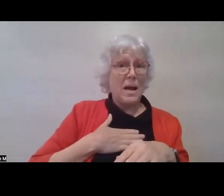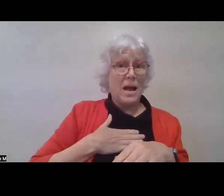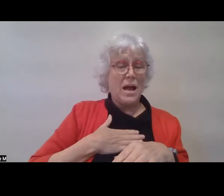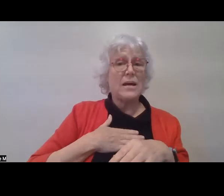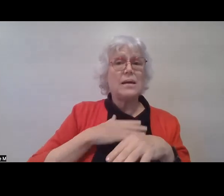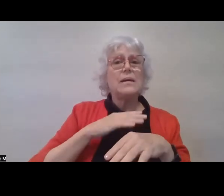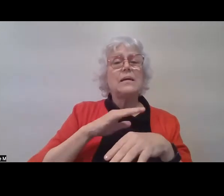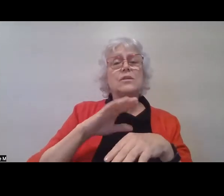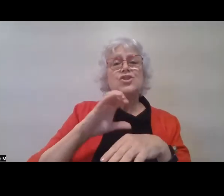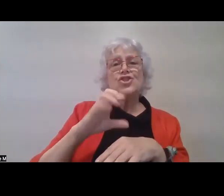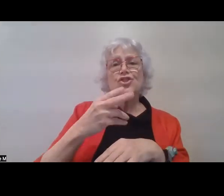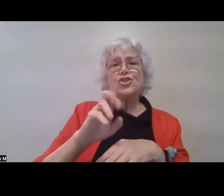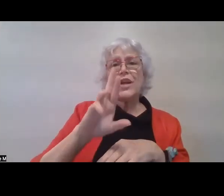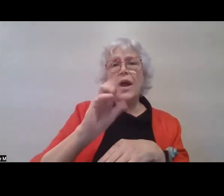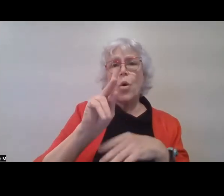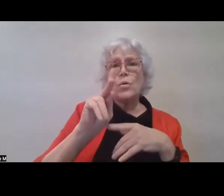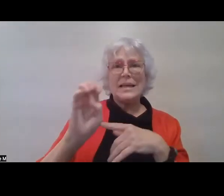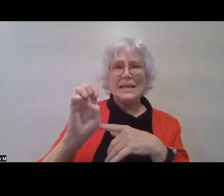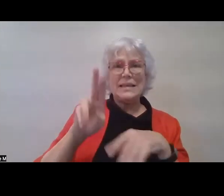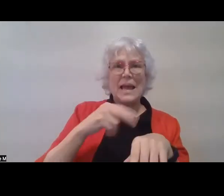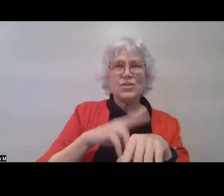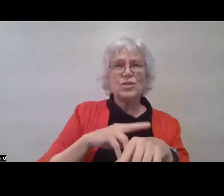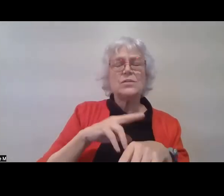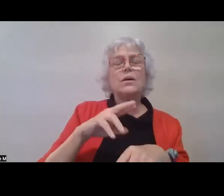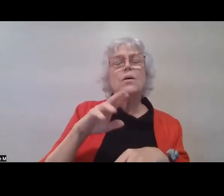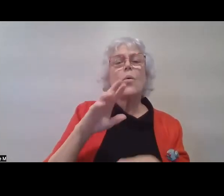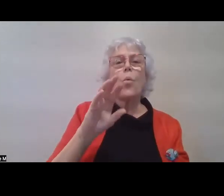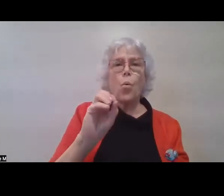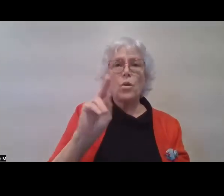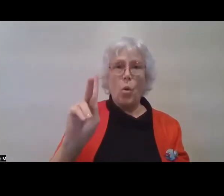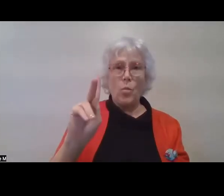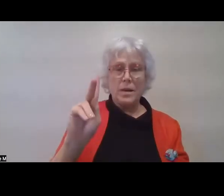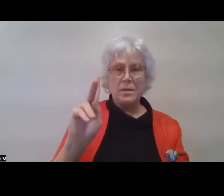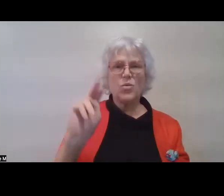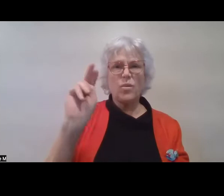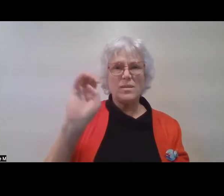Oklahoma, northeastern Oklahoma. It was only in